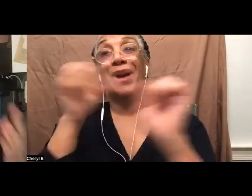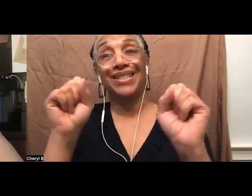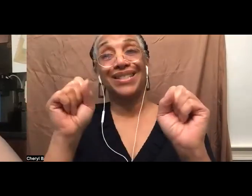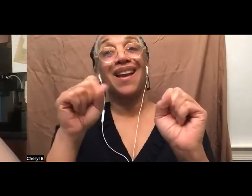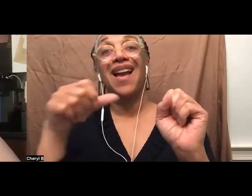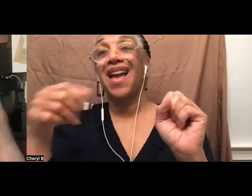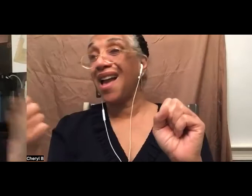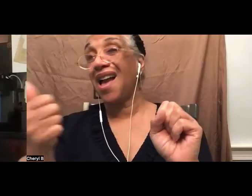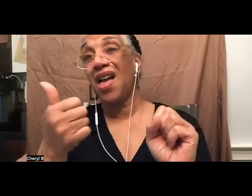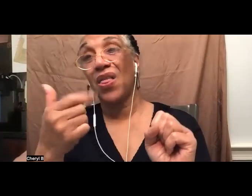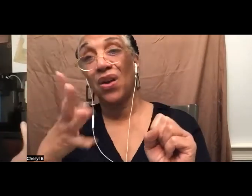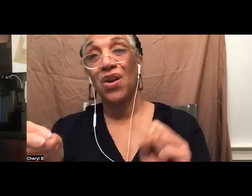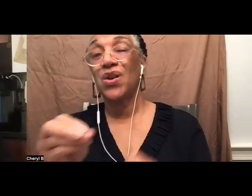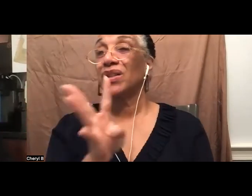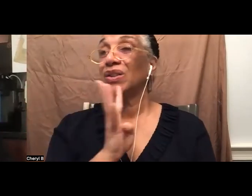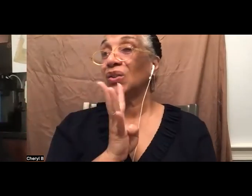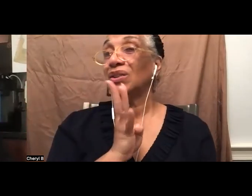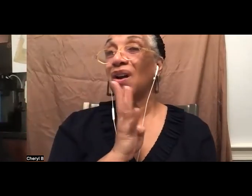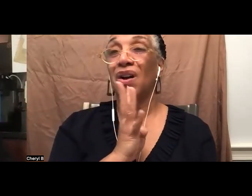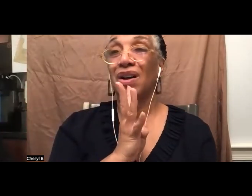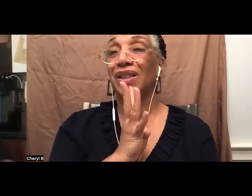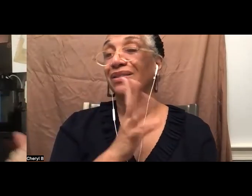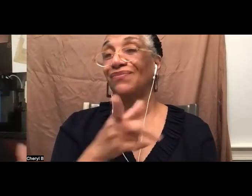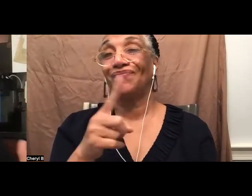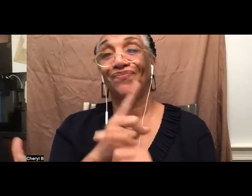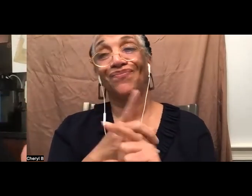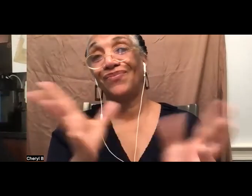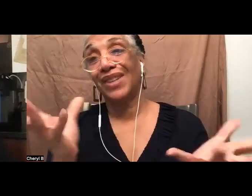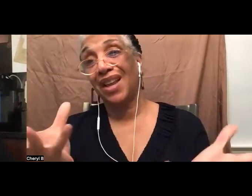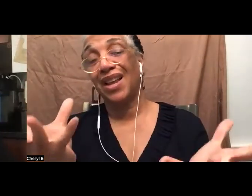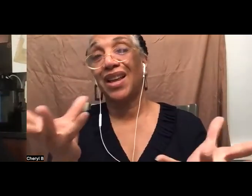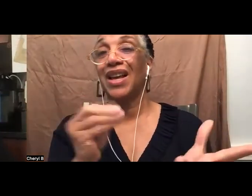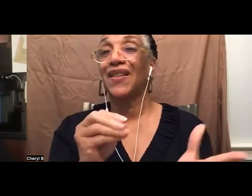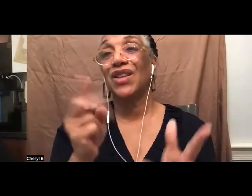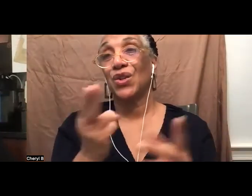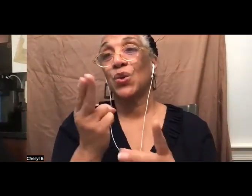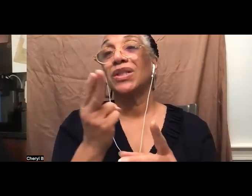for more US oil and gas production. They are using this more as an excuse.